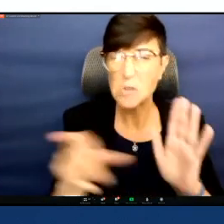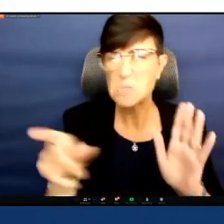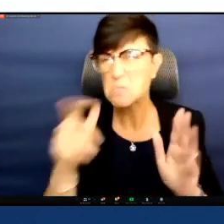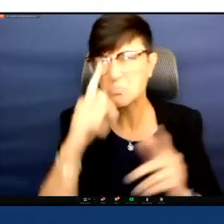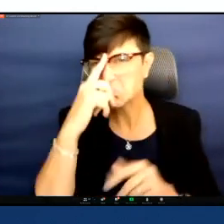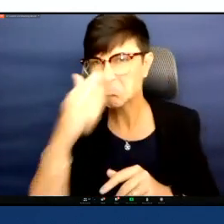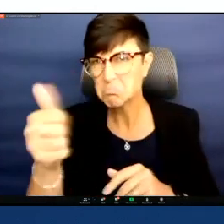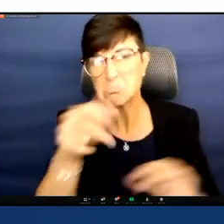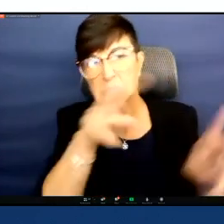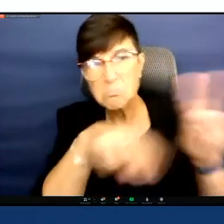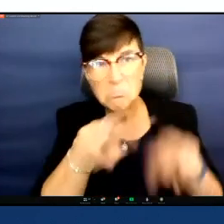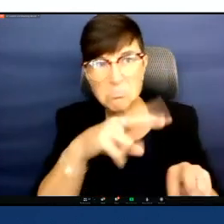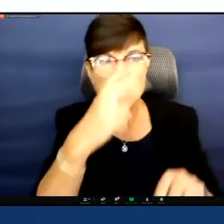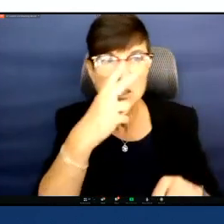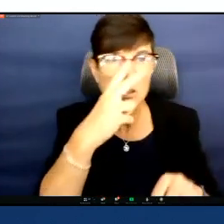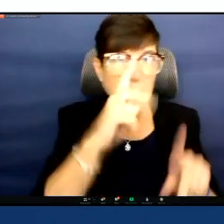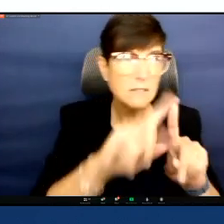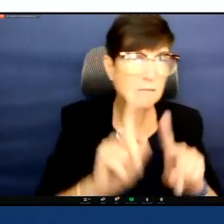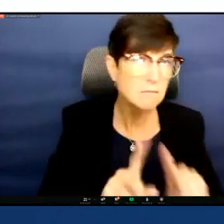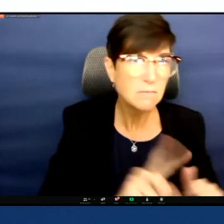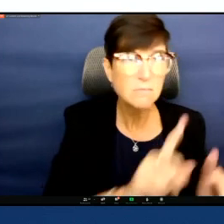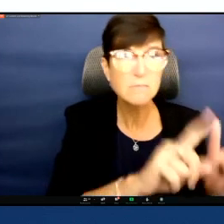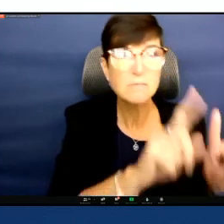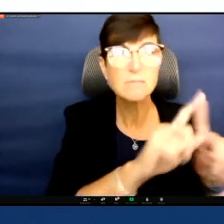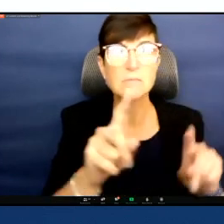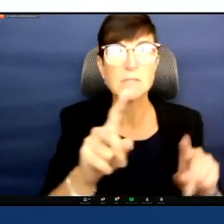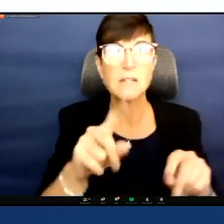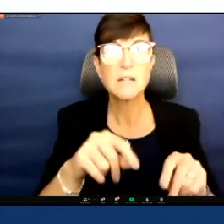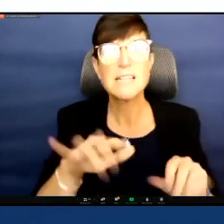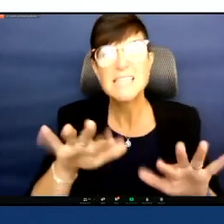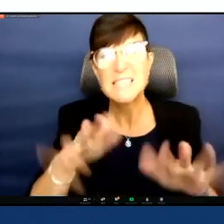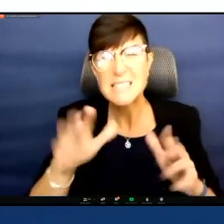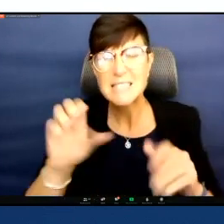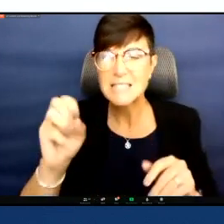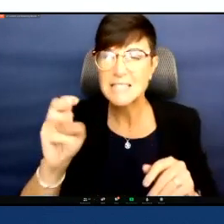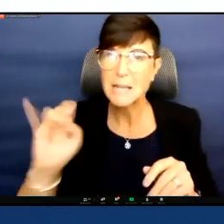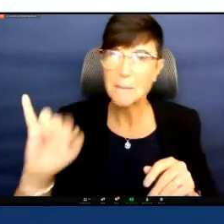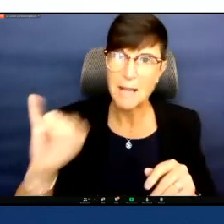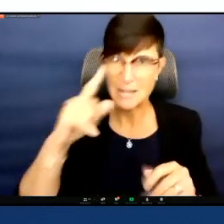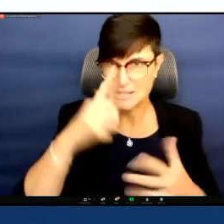some discretionary revenue. As you can see, it's quite complicated. But there are three broad categories